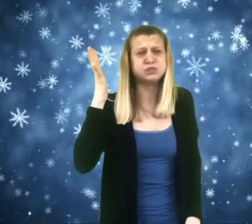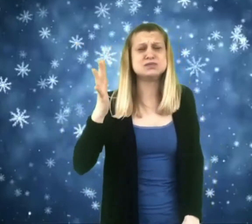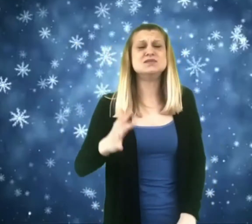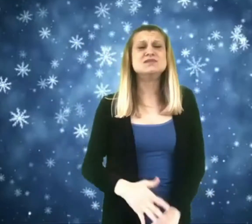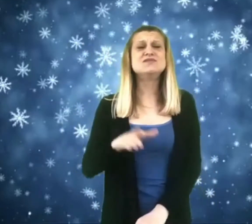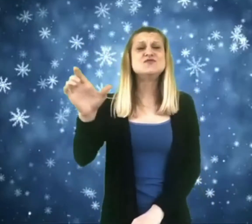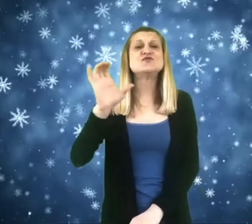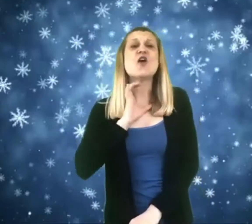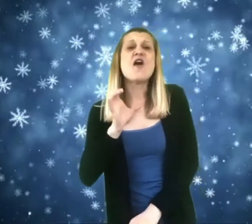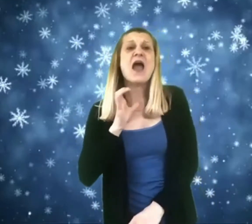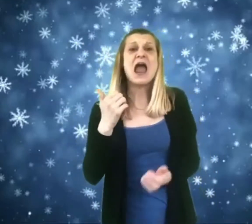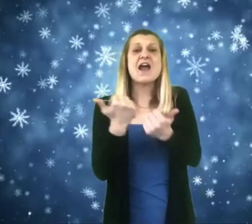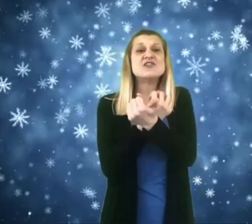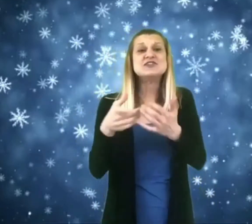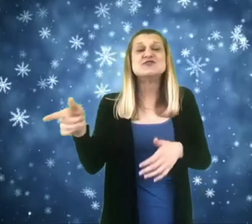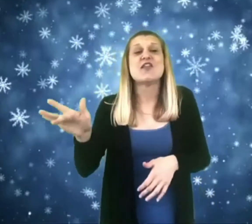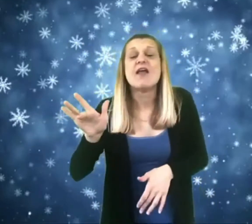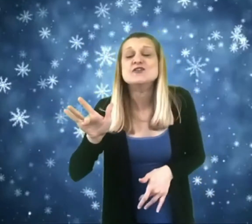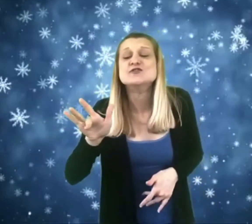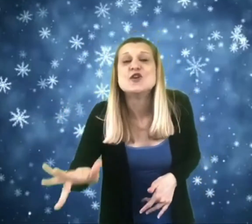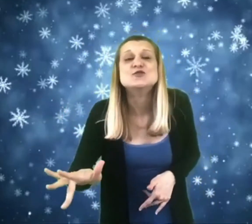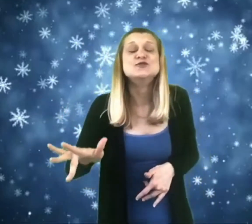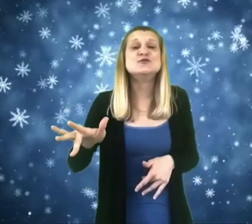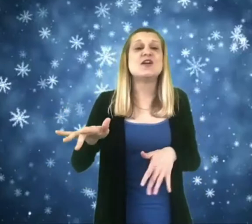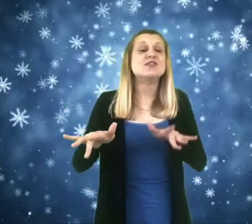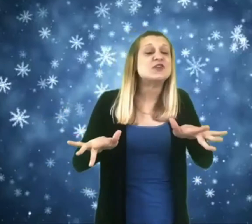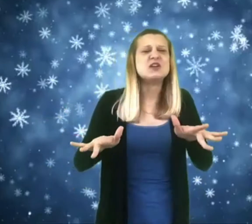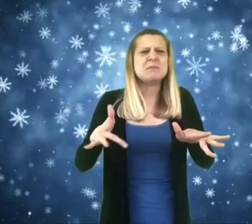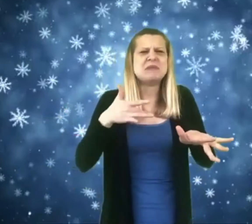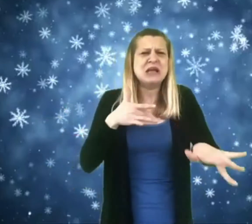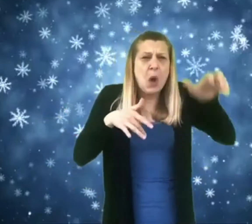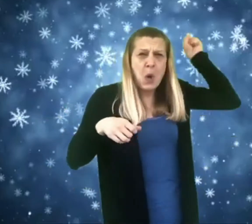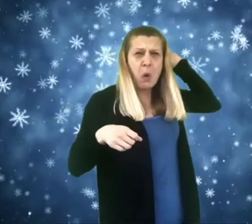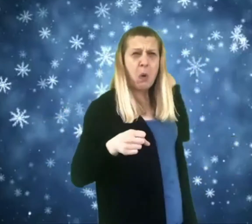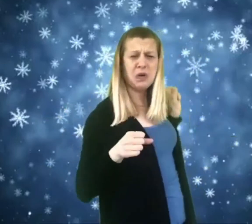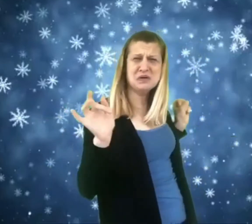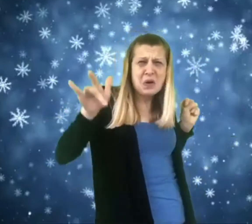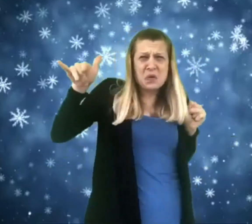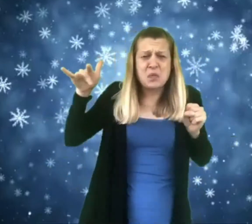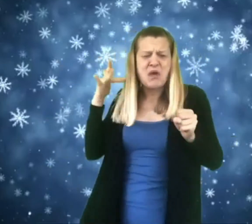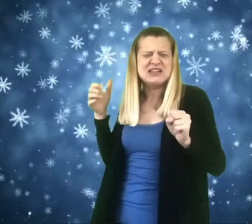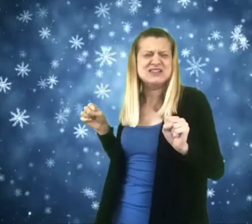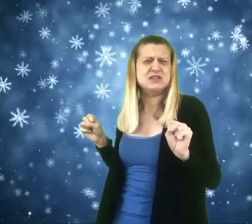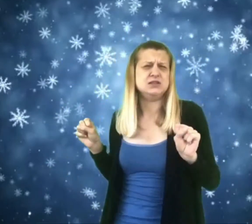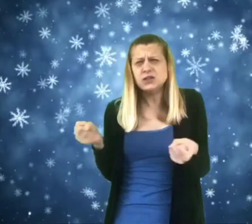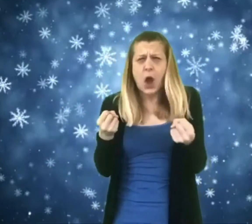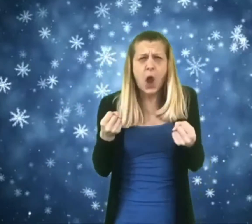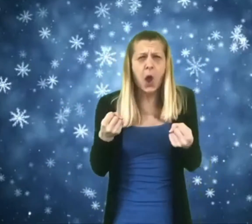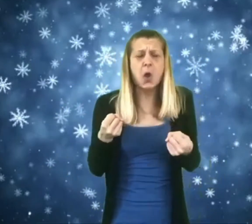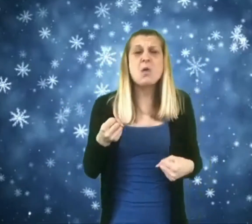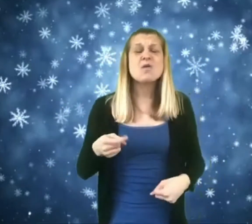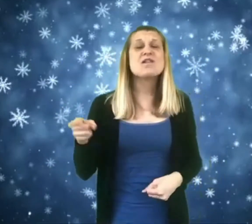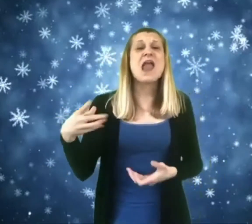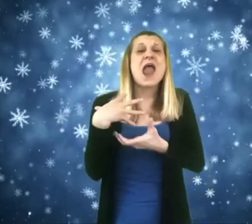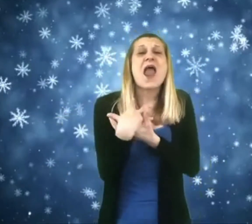Everything that Charlie touched seemed to be made of ice,